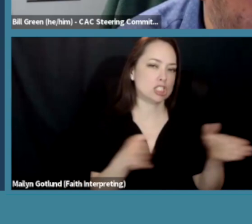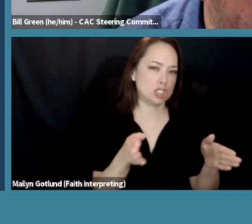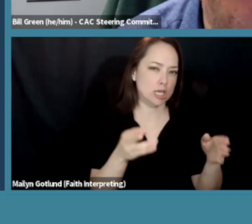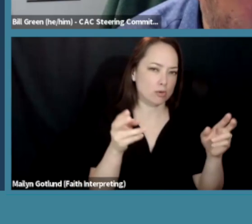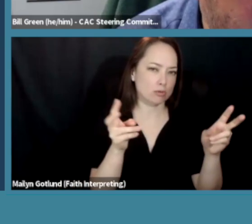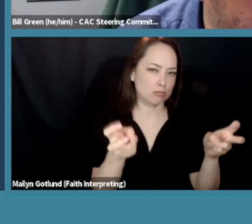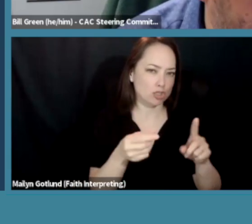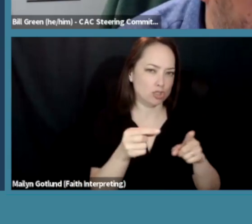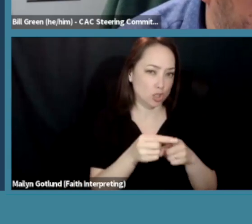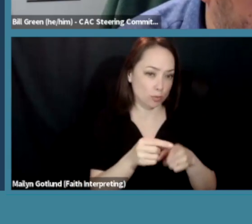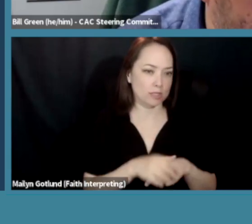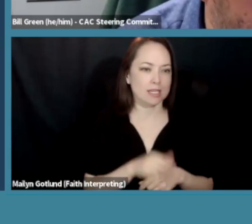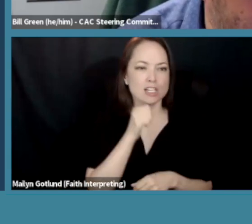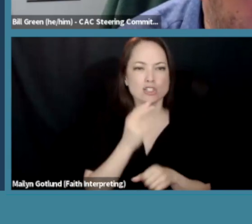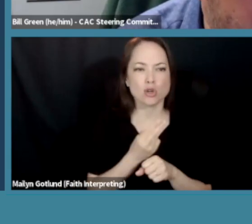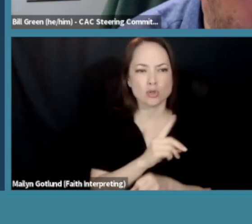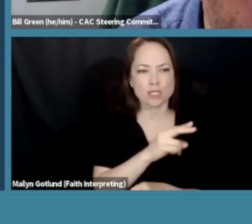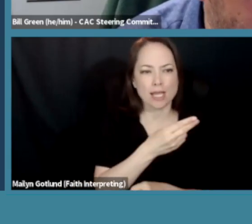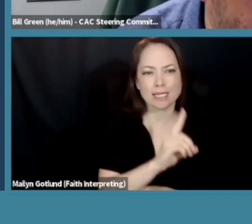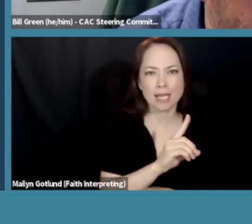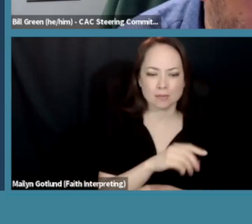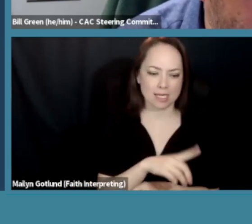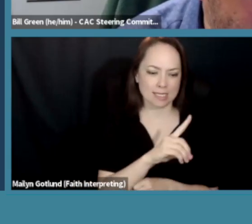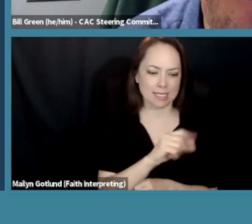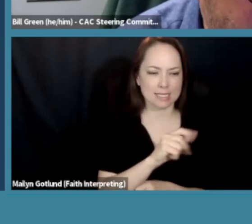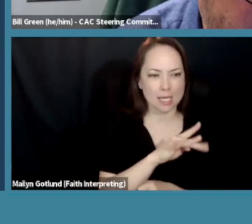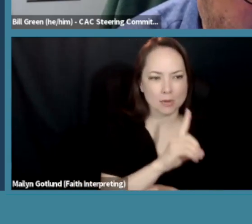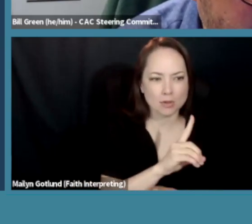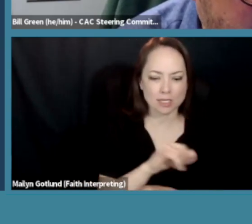Don't use handicapped, disabled, invalid, special, challenged.